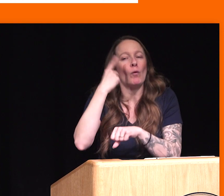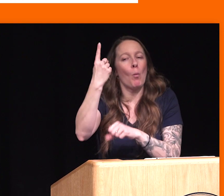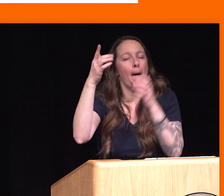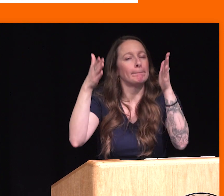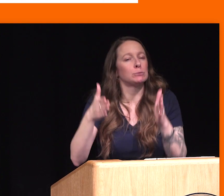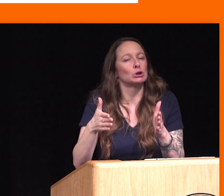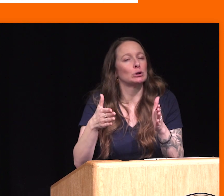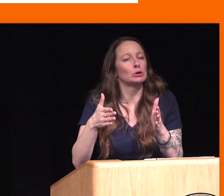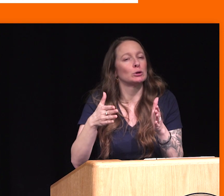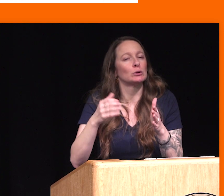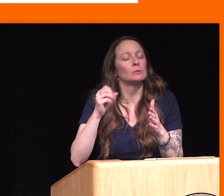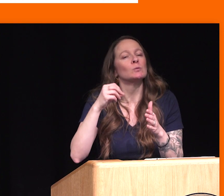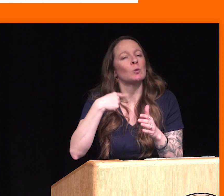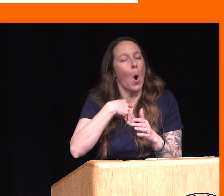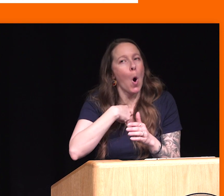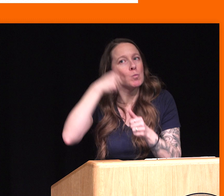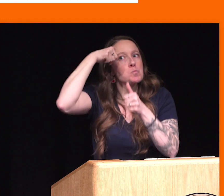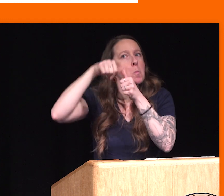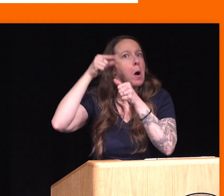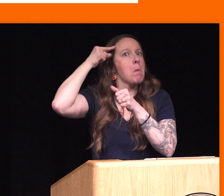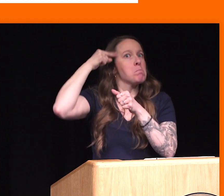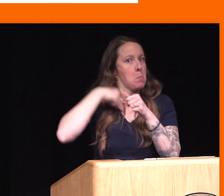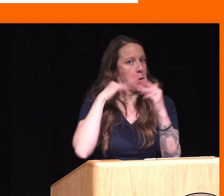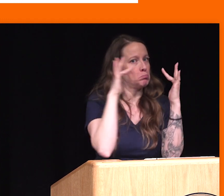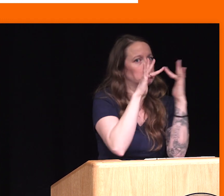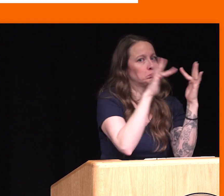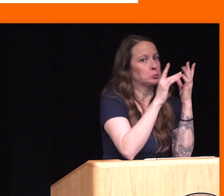And we realized, obviously, that's a lot of work for one person.